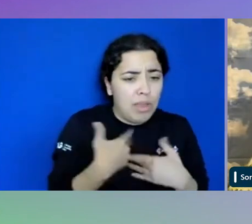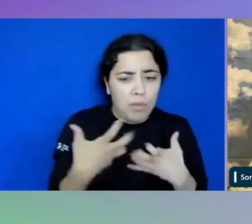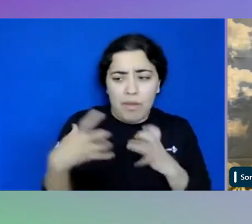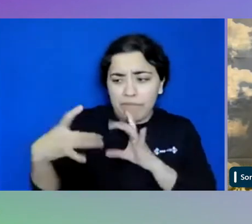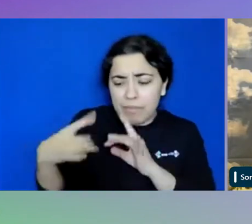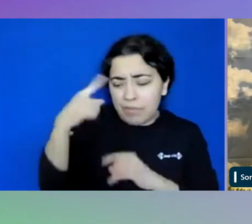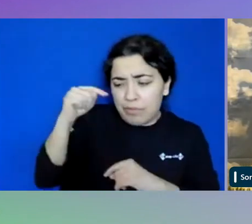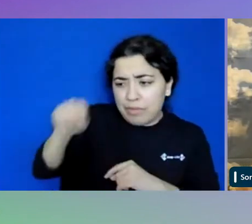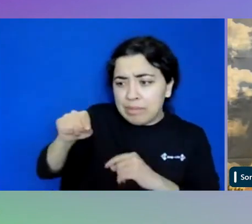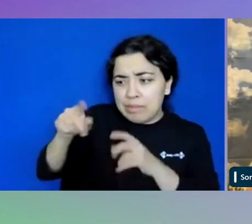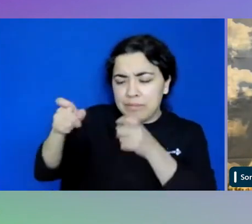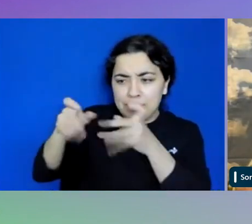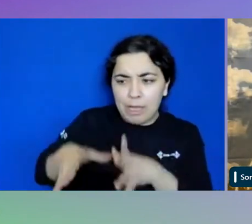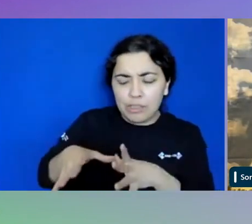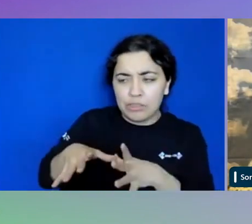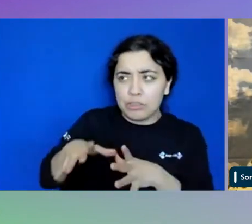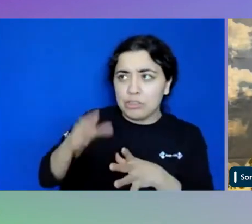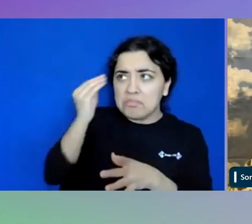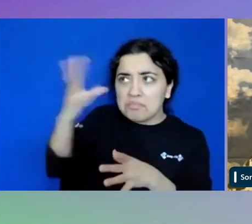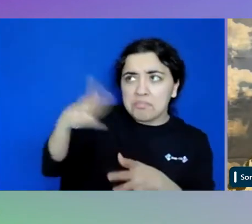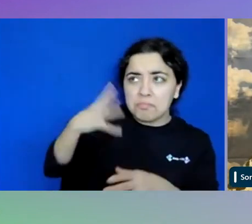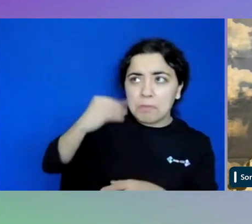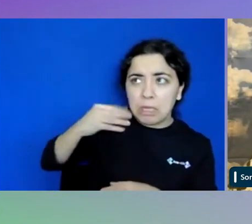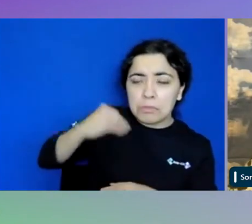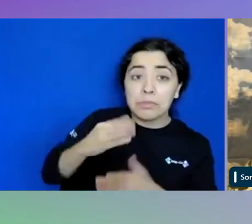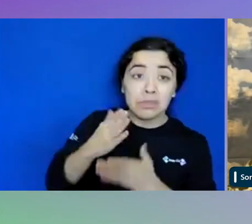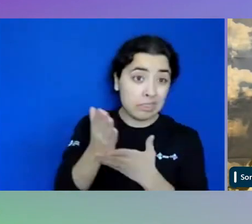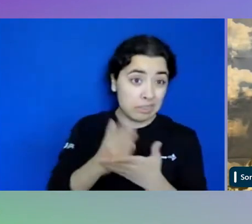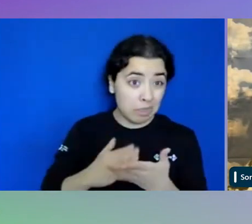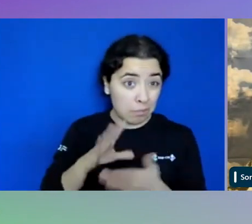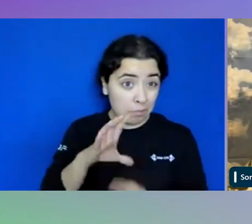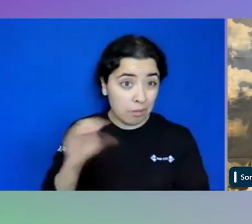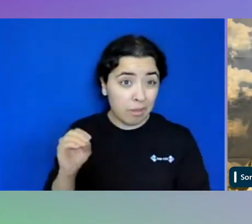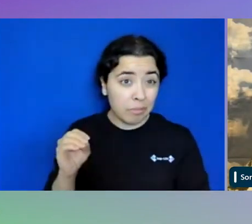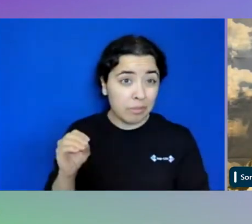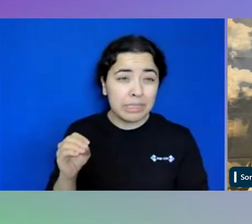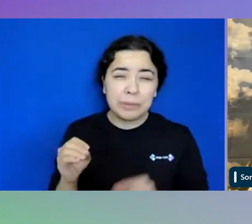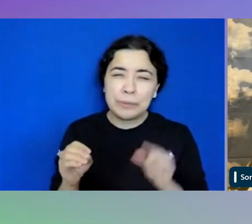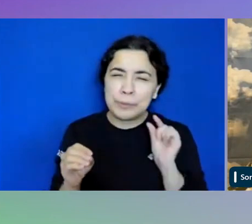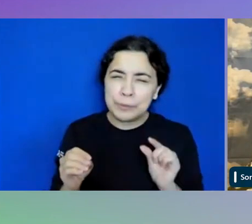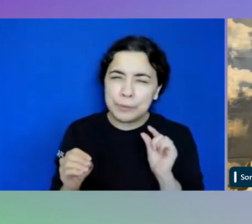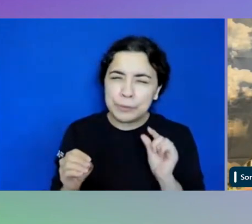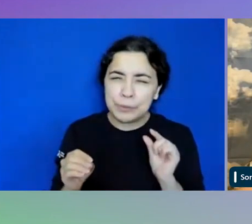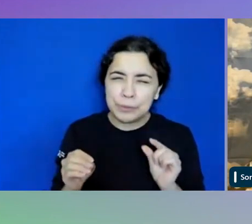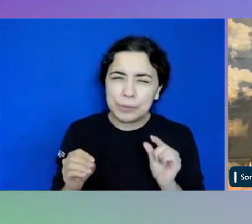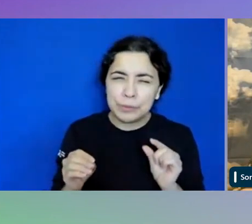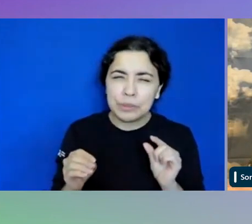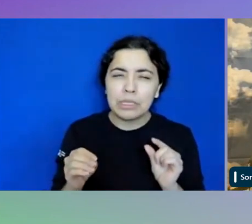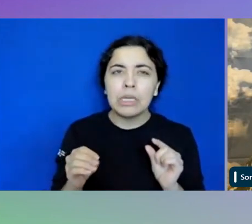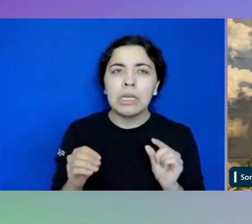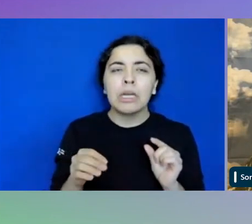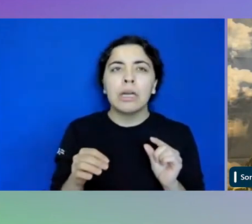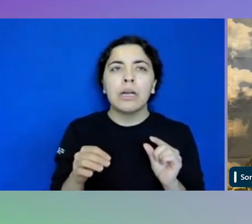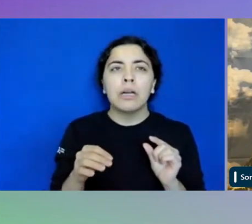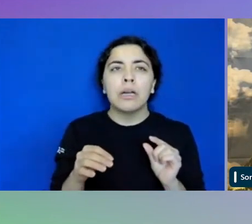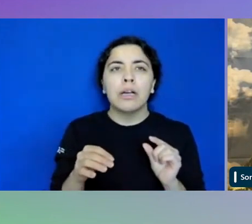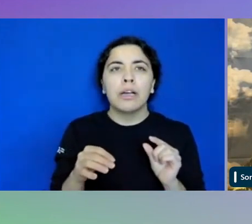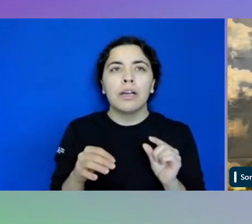manager, some companies, that's a very small pool. And so you could very easily identify